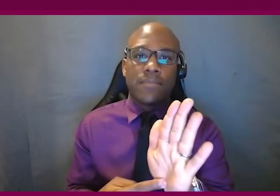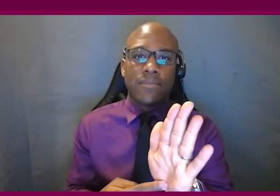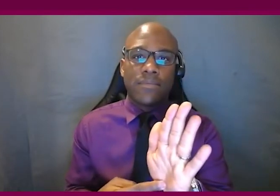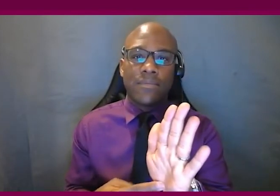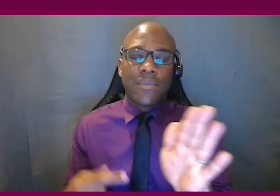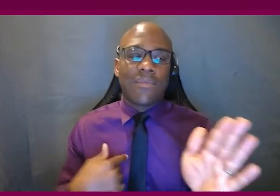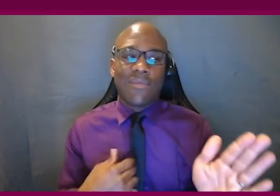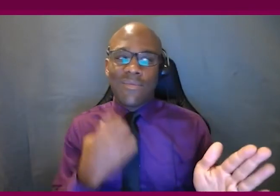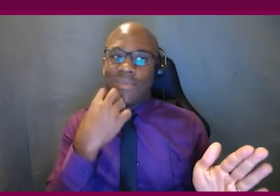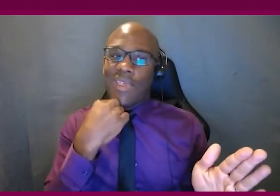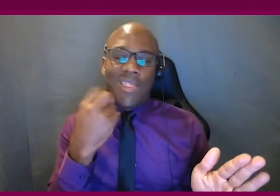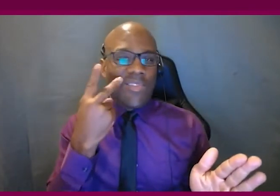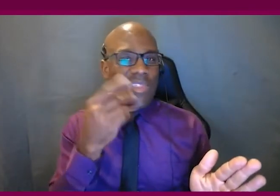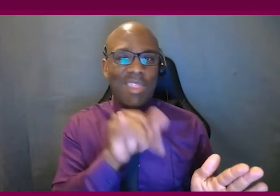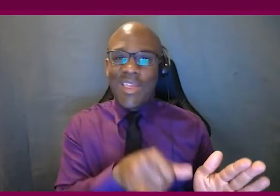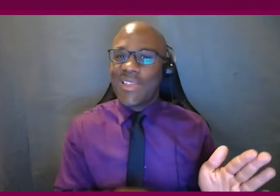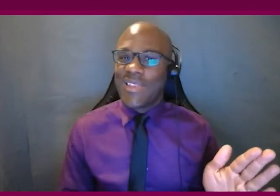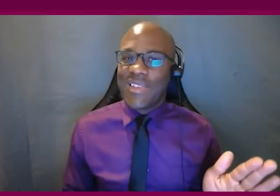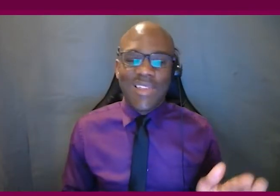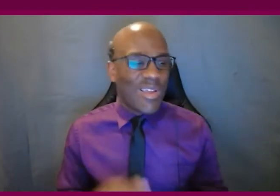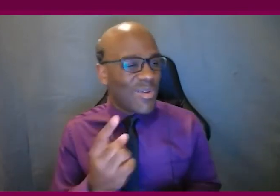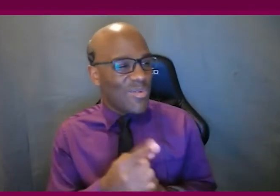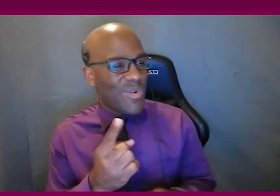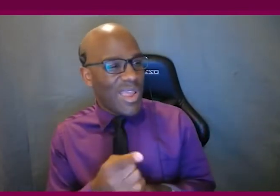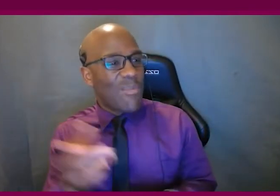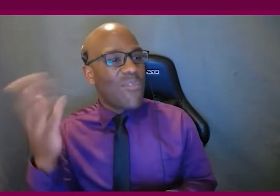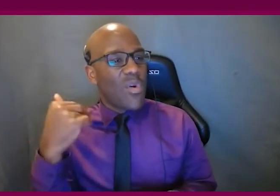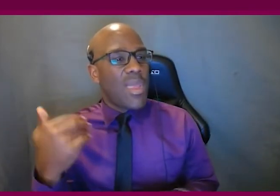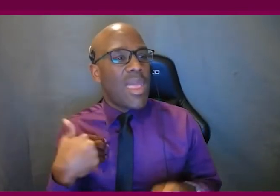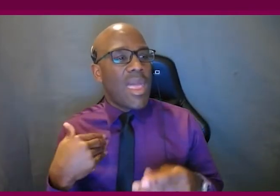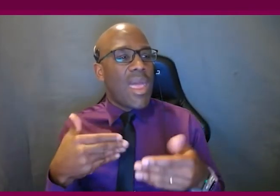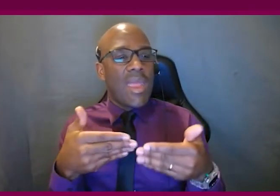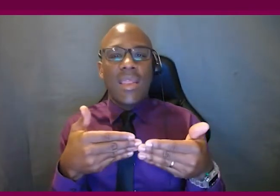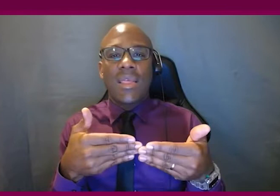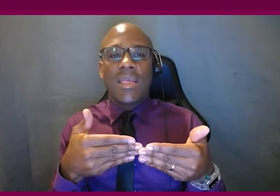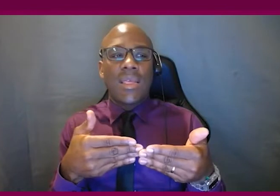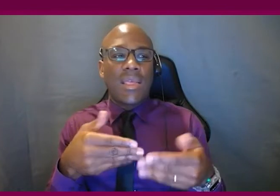to be represented in our media. So it's been a huge shift.